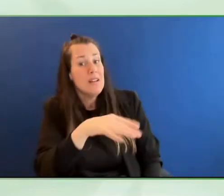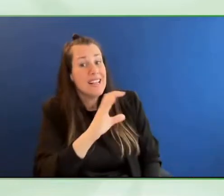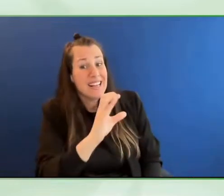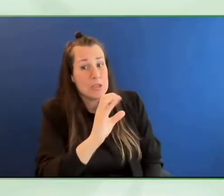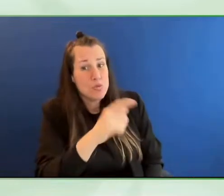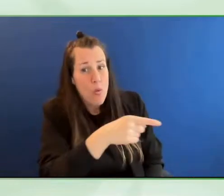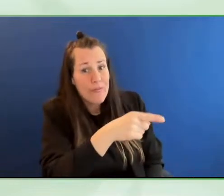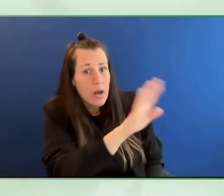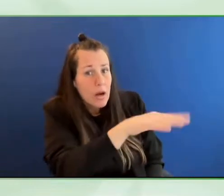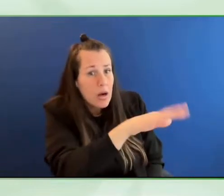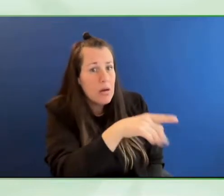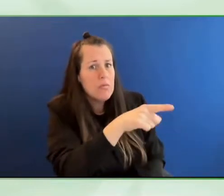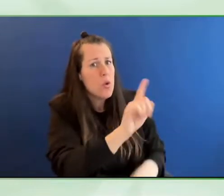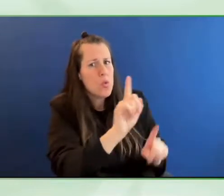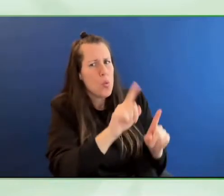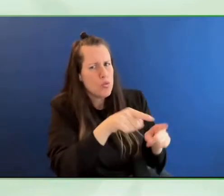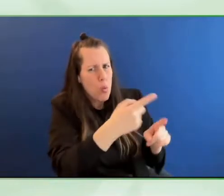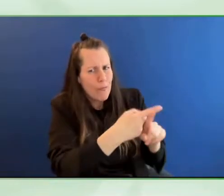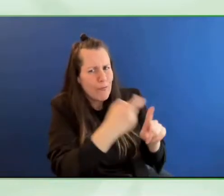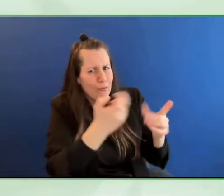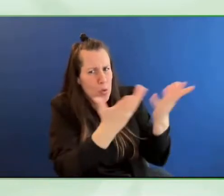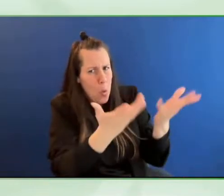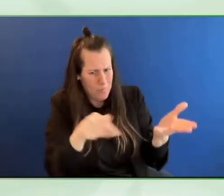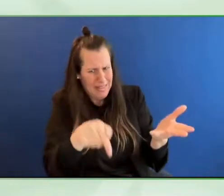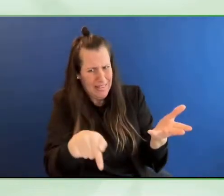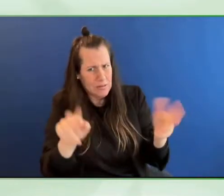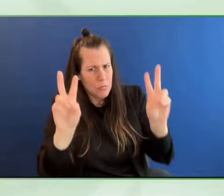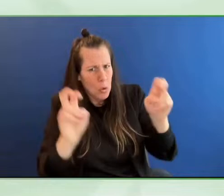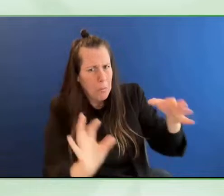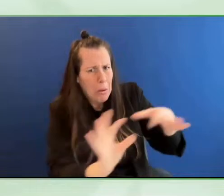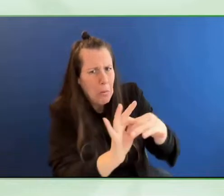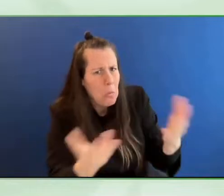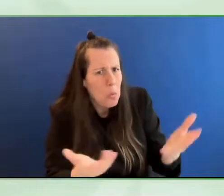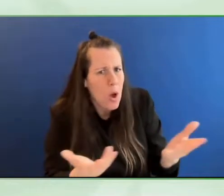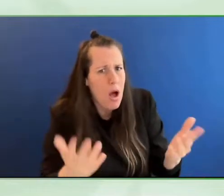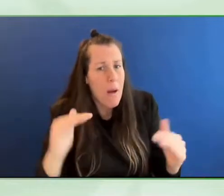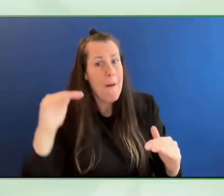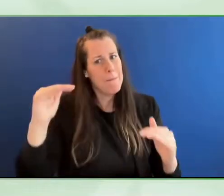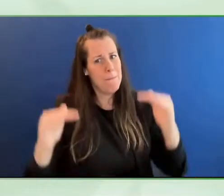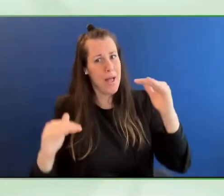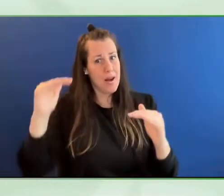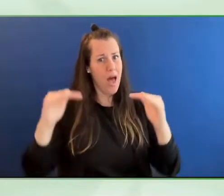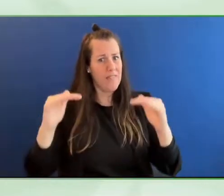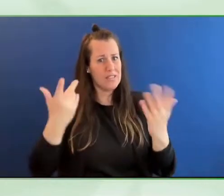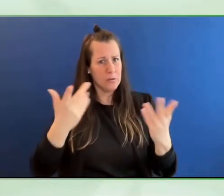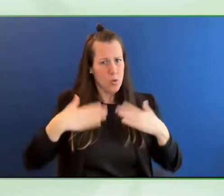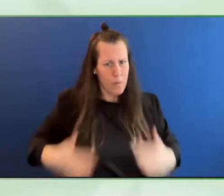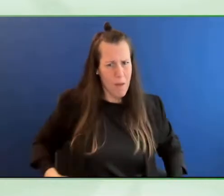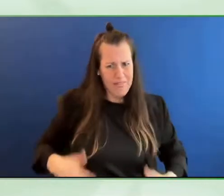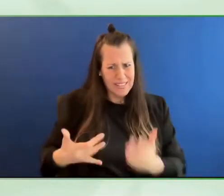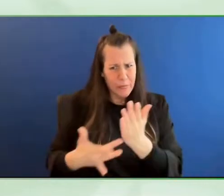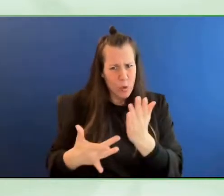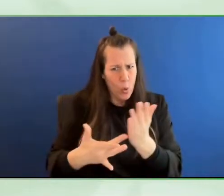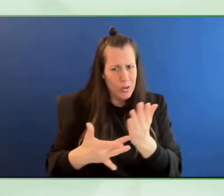need 30 hours of music to do, you don't need a human to create world music no one is paying